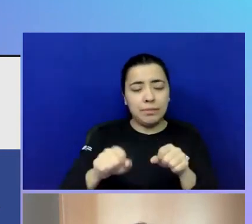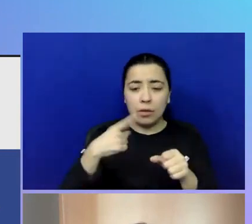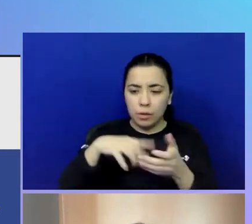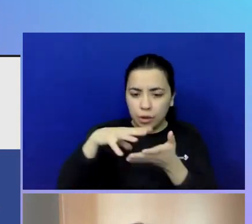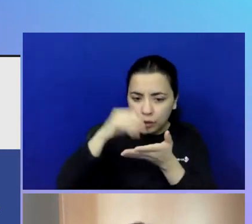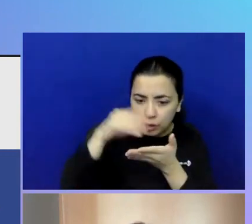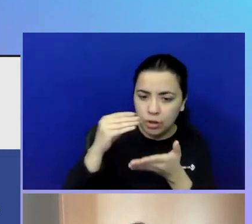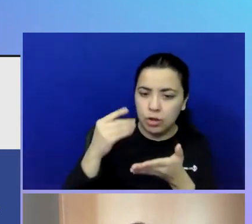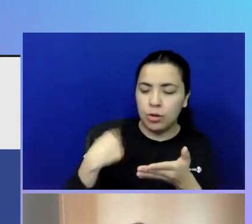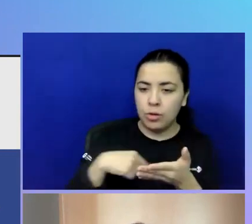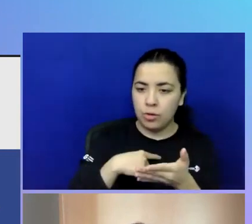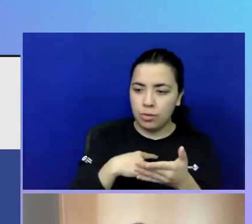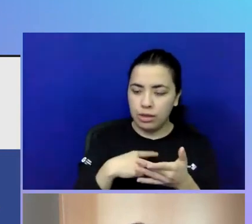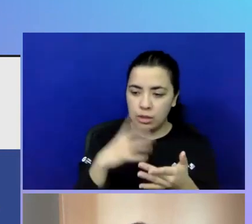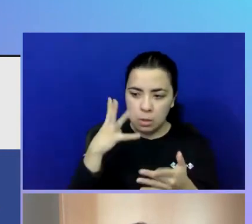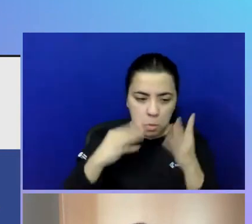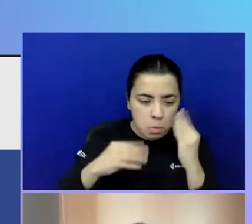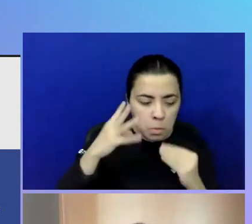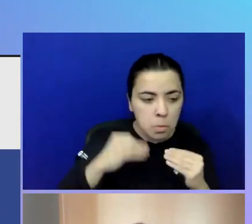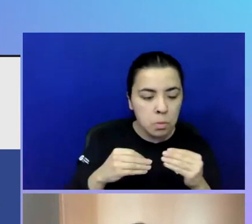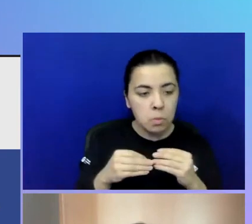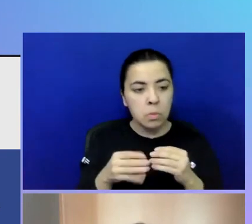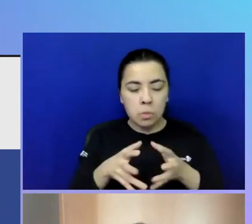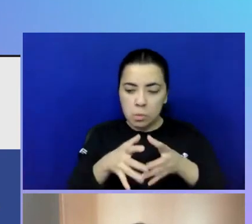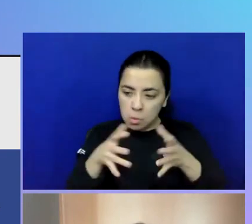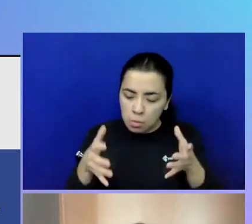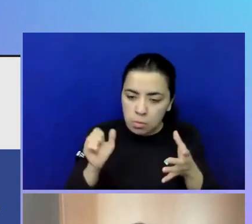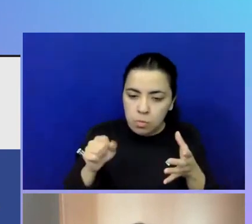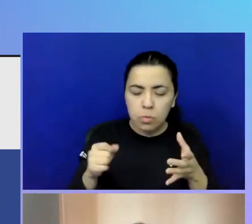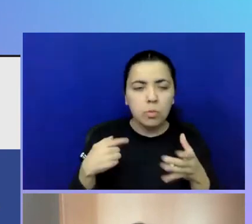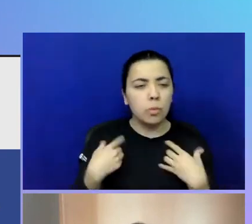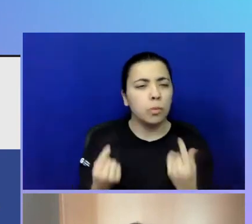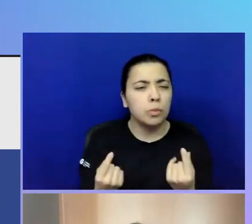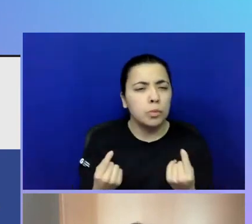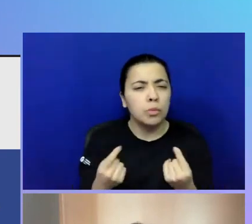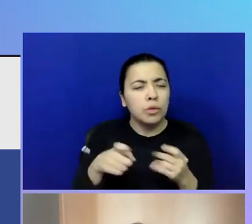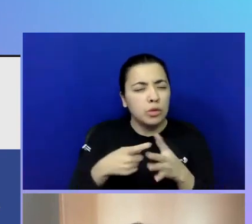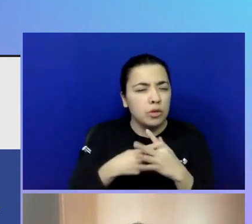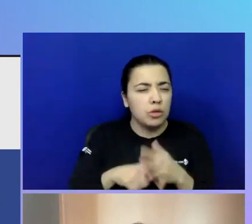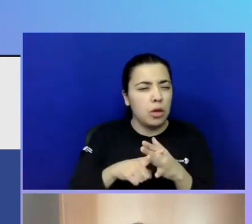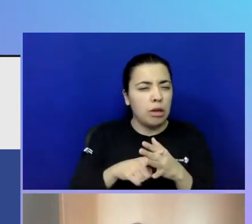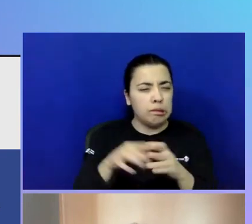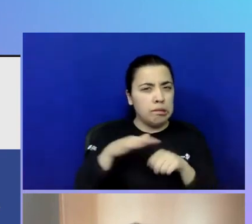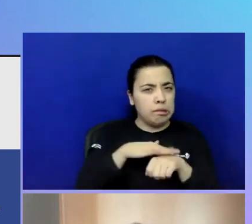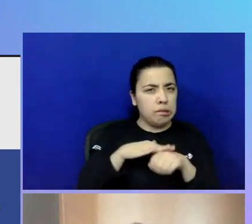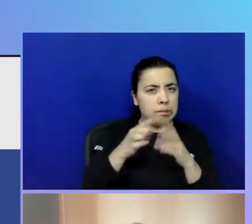a place to start. Um, and understanding and implementing accessibility is a journey that starts right from the design